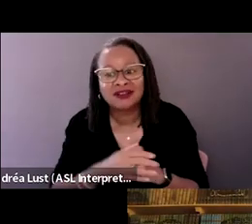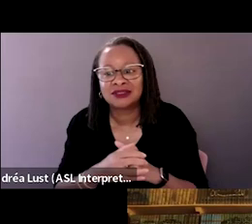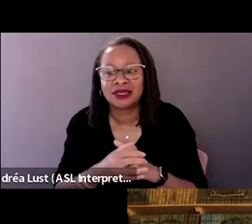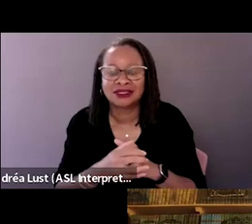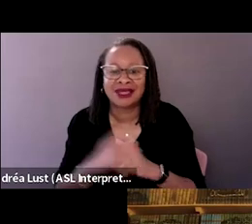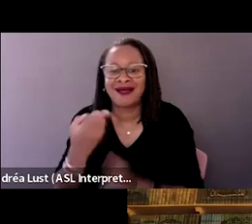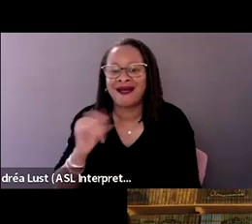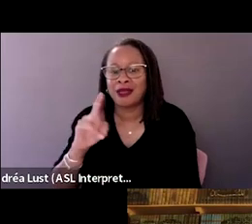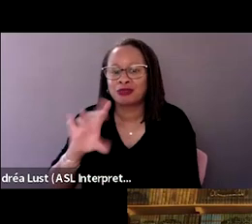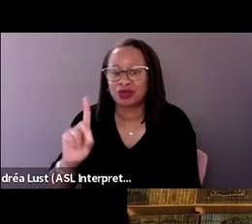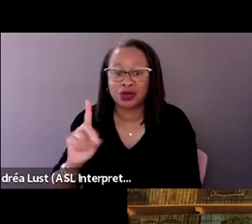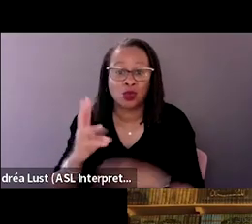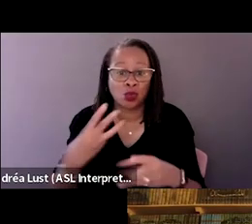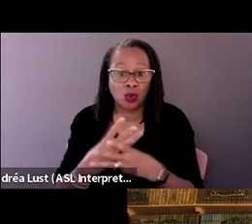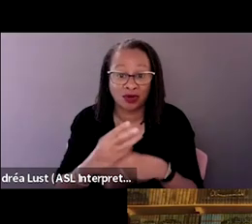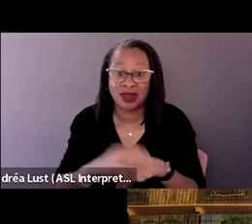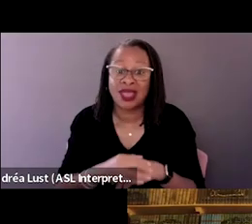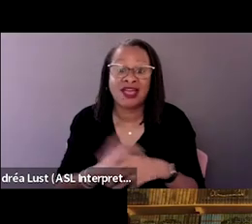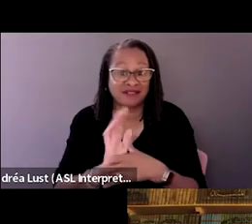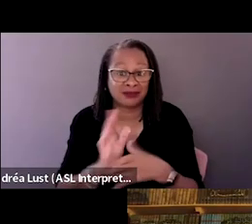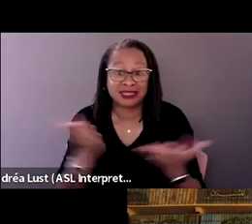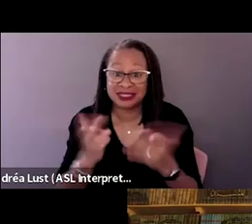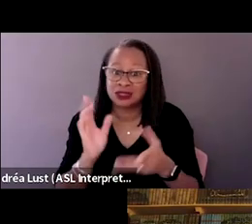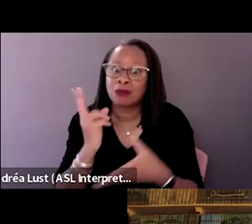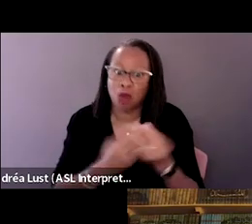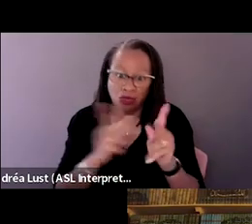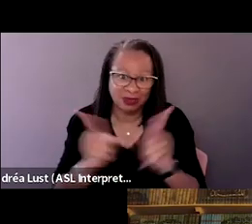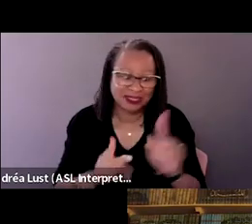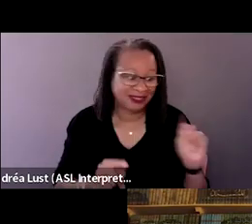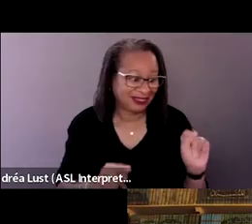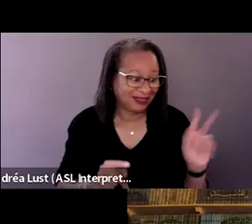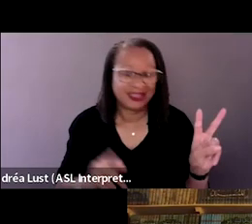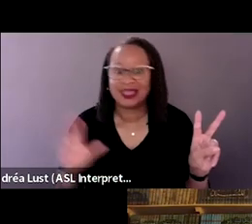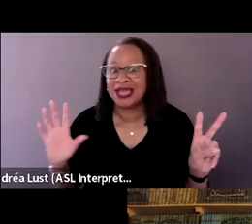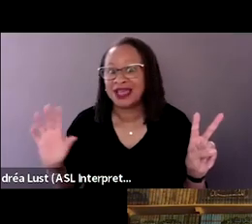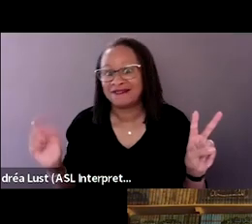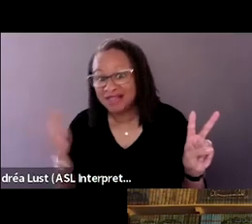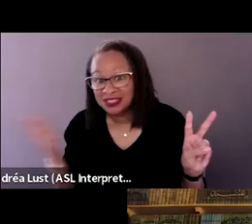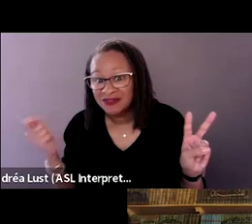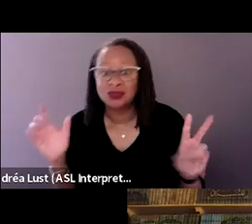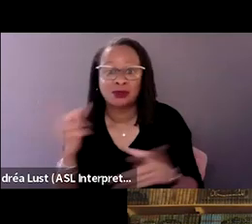I mean, films do exist on television and at festivals and get a cinema run and then, and and.